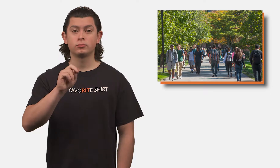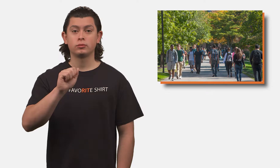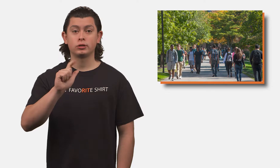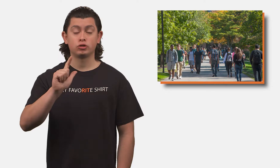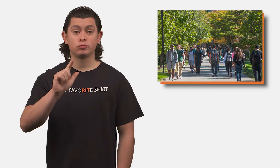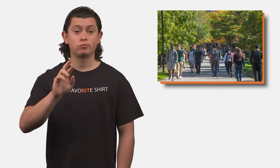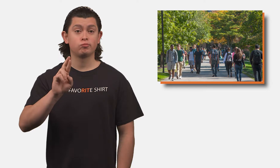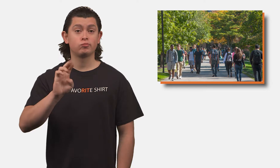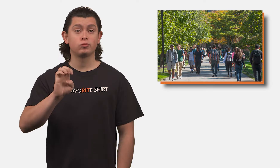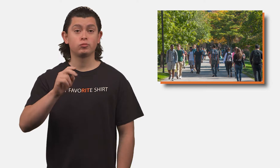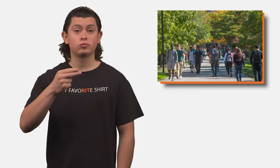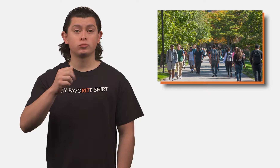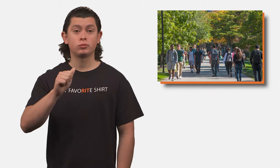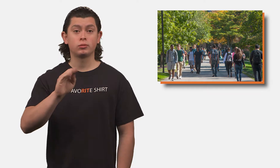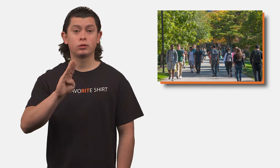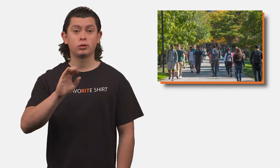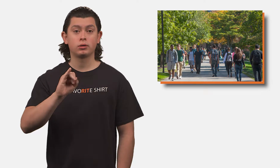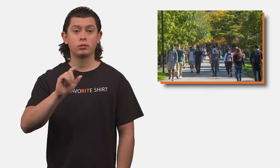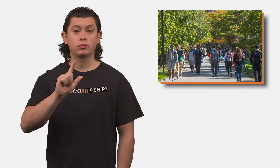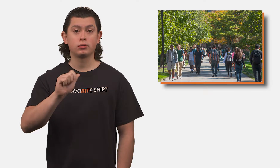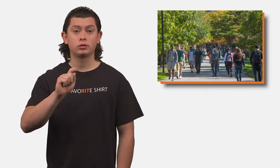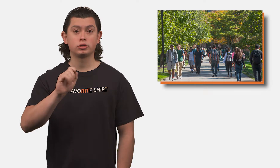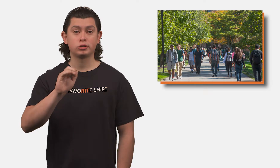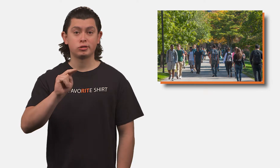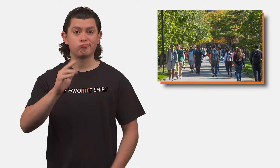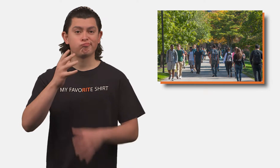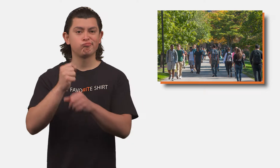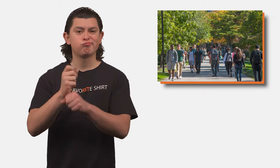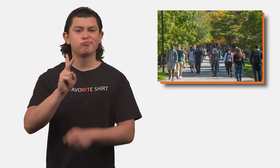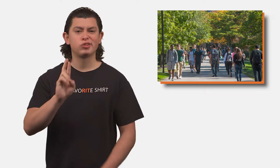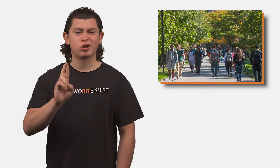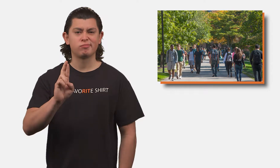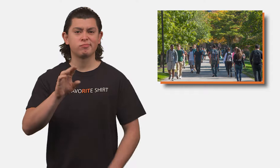HAS YOUR VOCATIONAL REHABILITATION, VR,